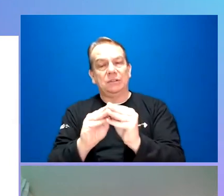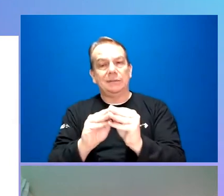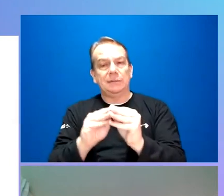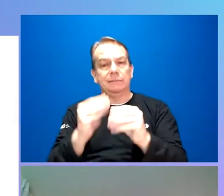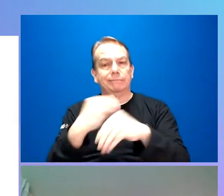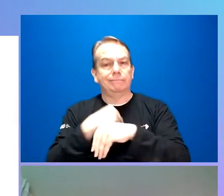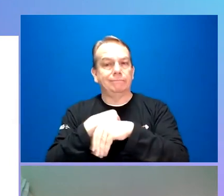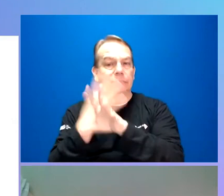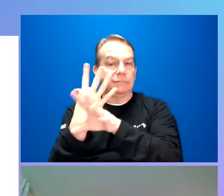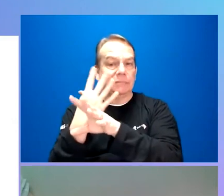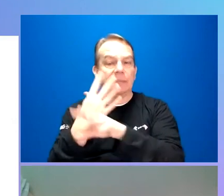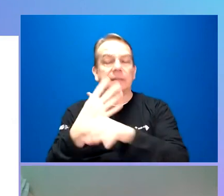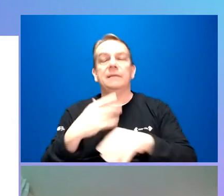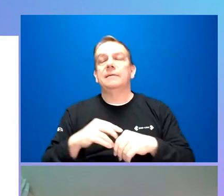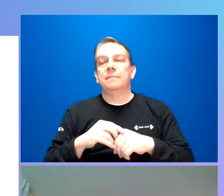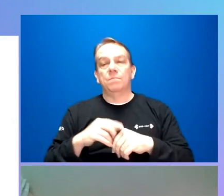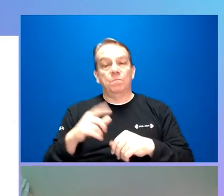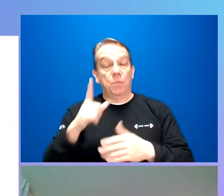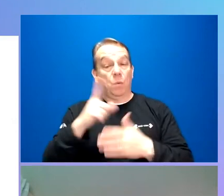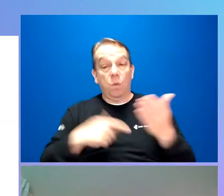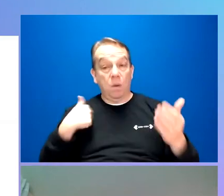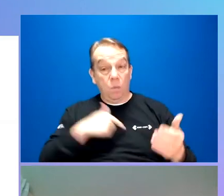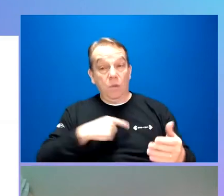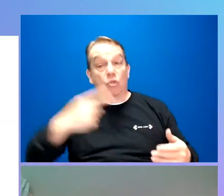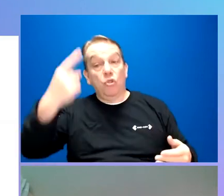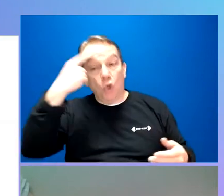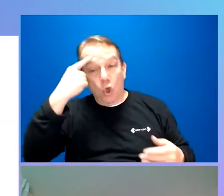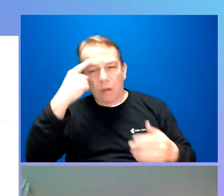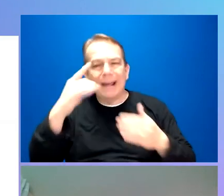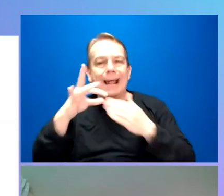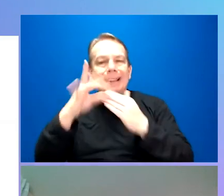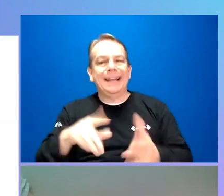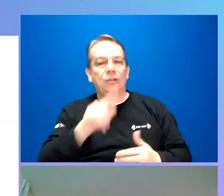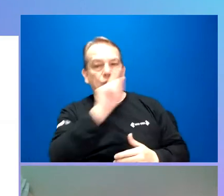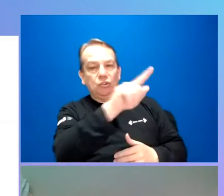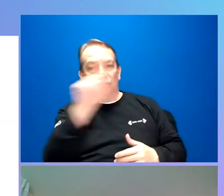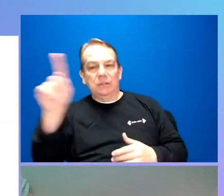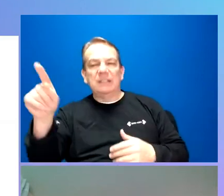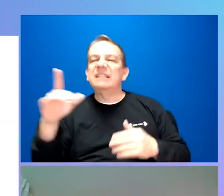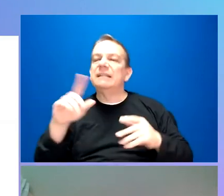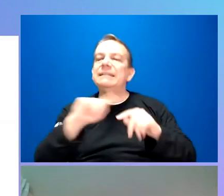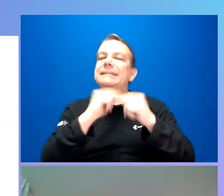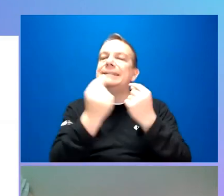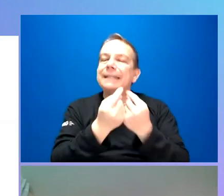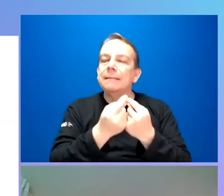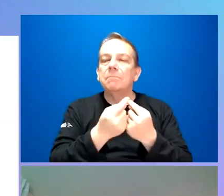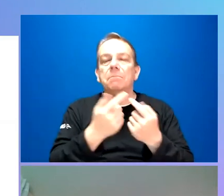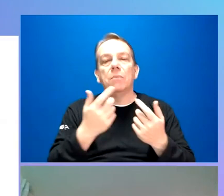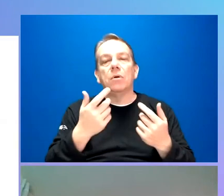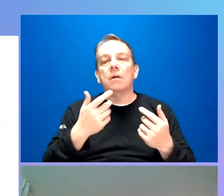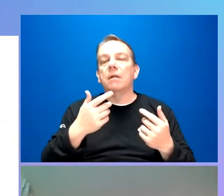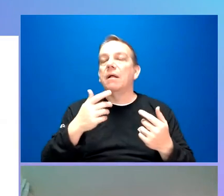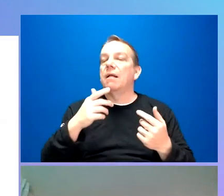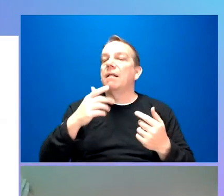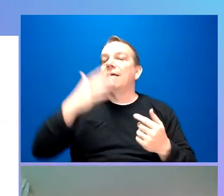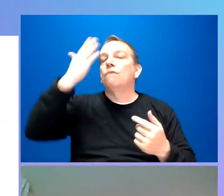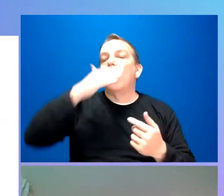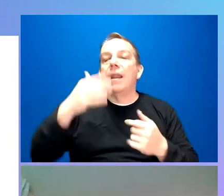thought was that their leaders, the team leaders, the risk folks